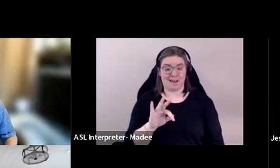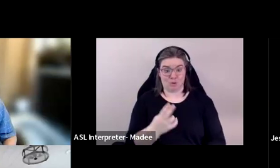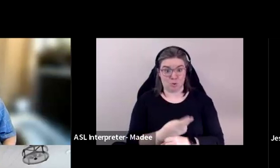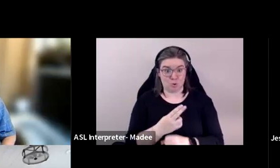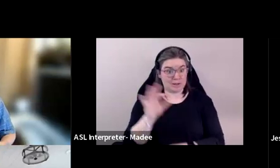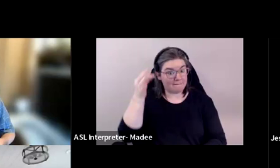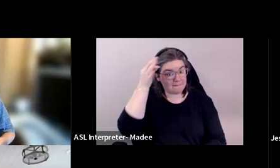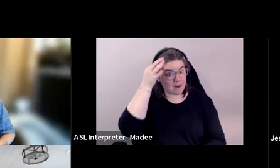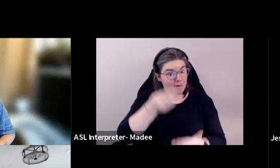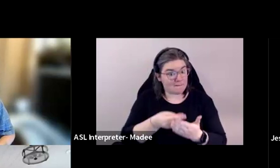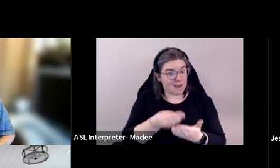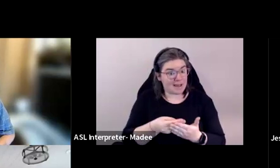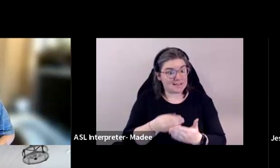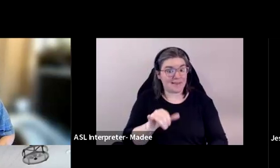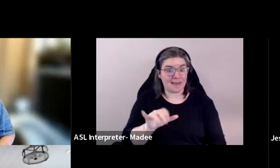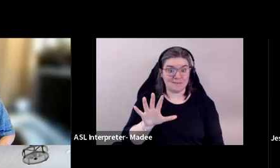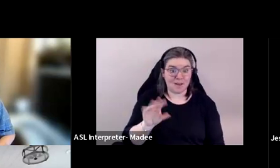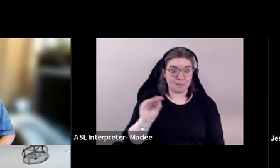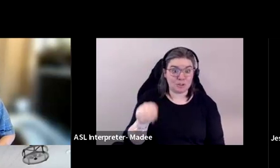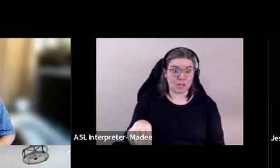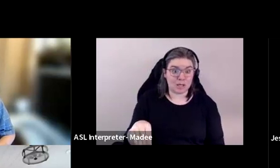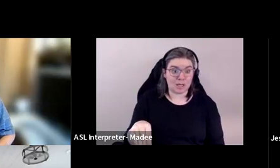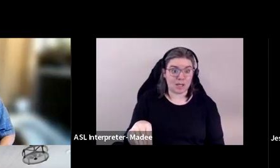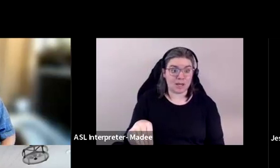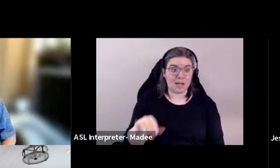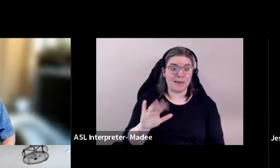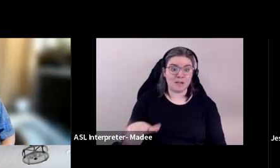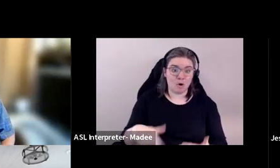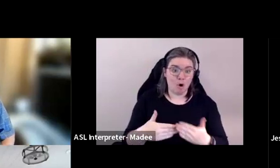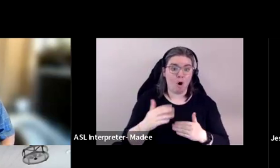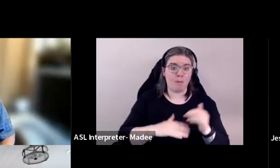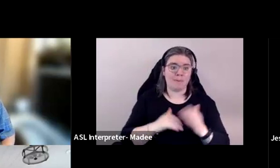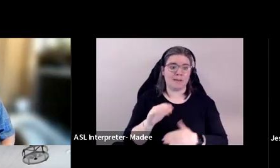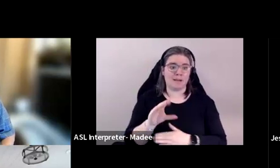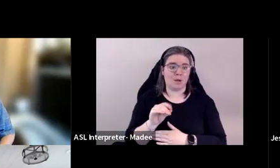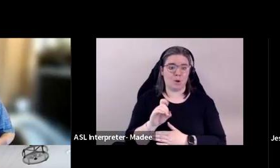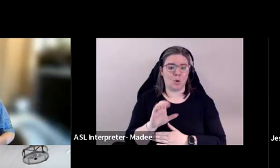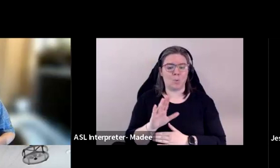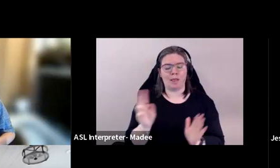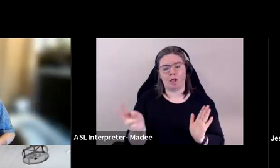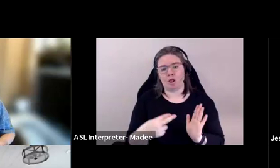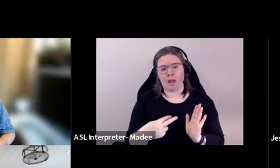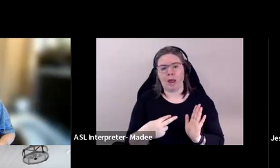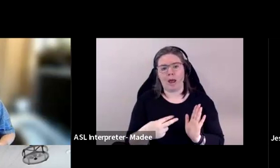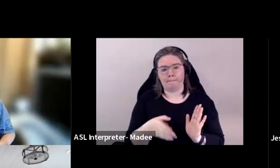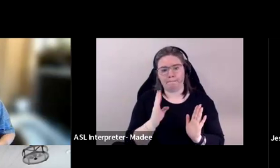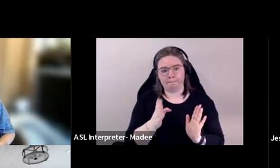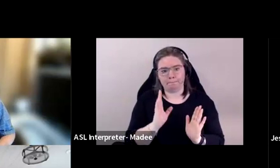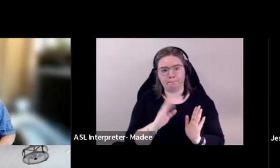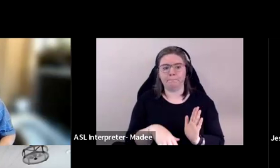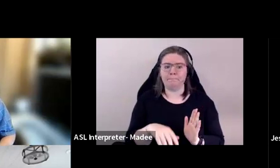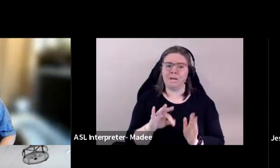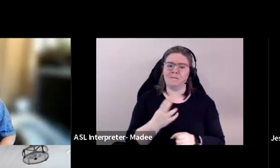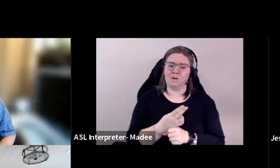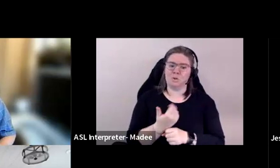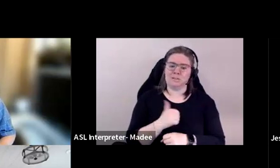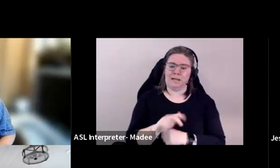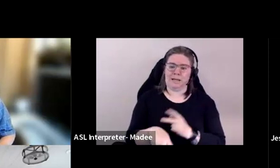Rebecca Rabatin, she/her, Independence First: That's 5. And that is all your building code officials going to look at. So even if you're using any kind of Federal funds.